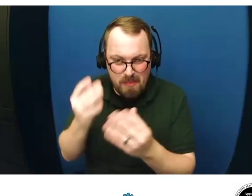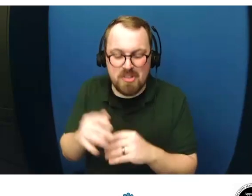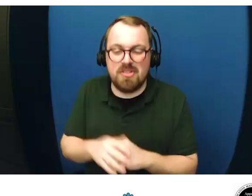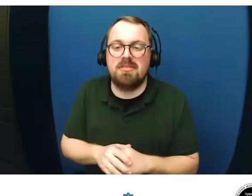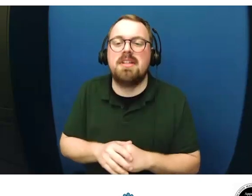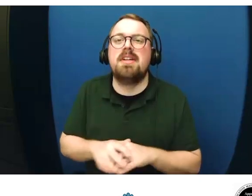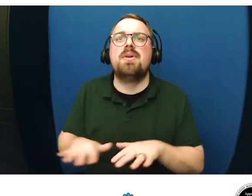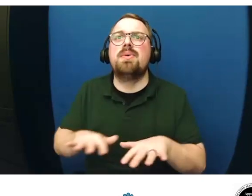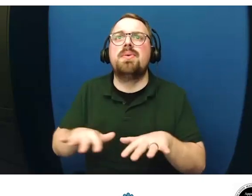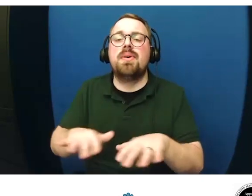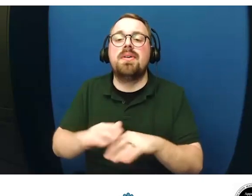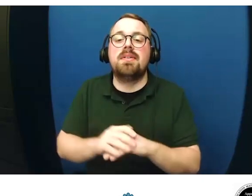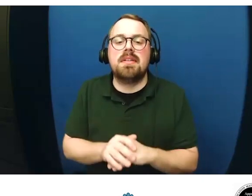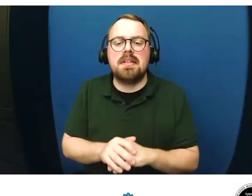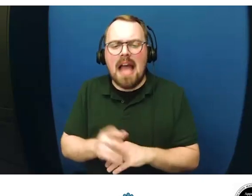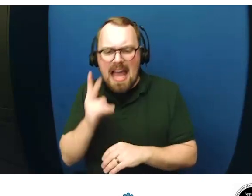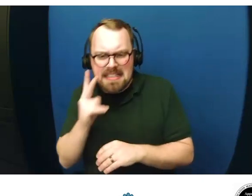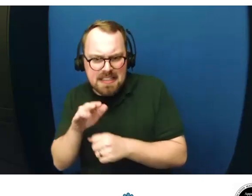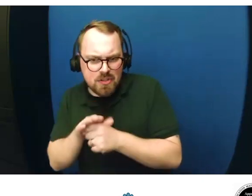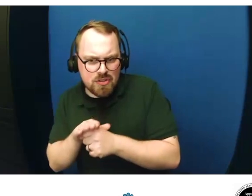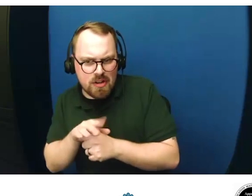I see your stress question. I'm gonna come back to it in just a minute.